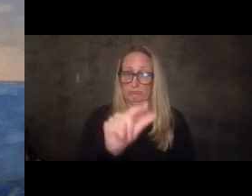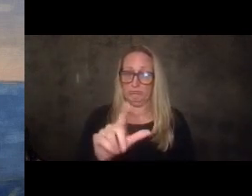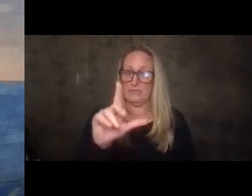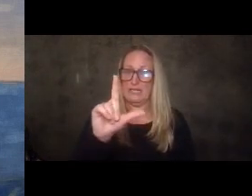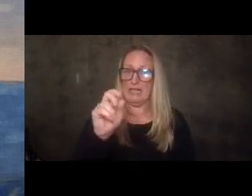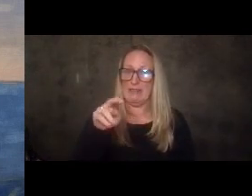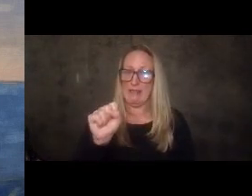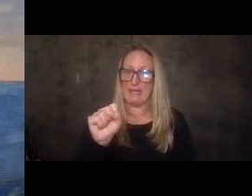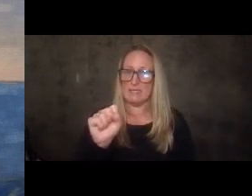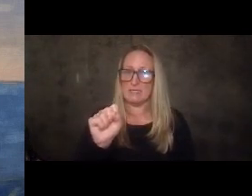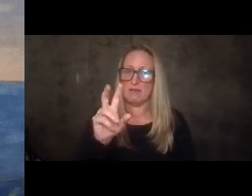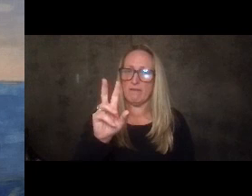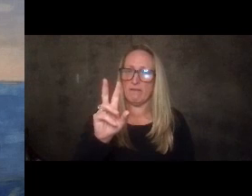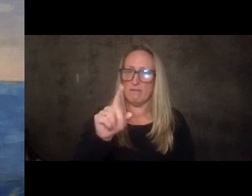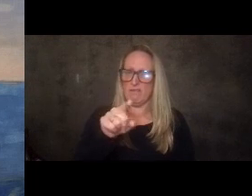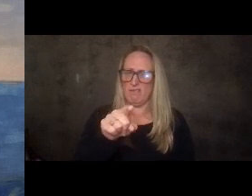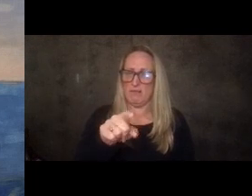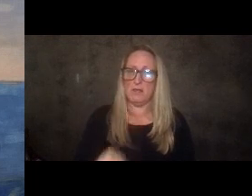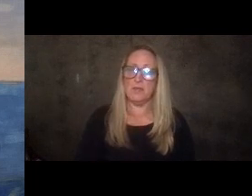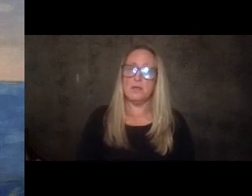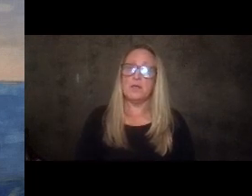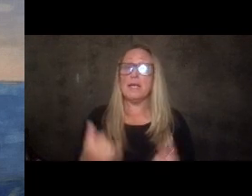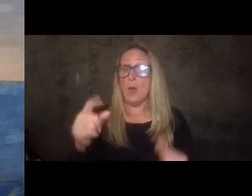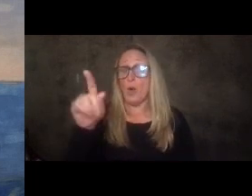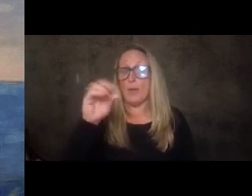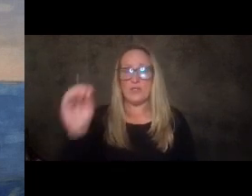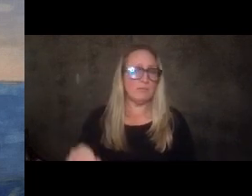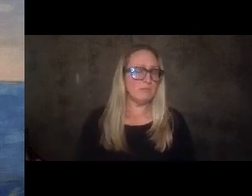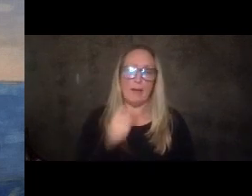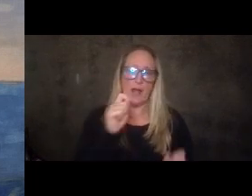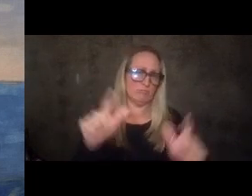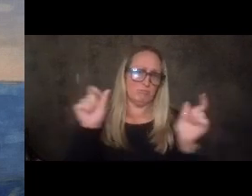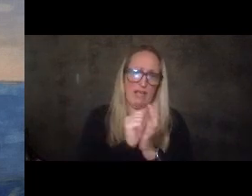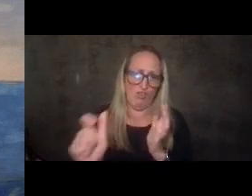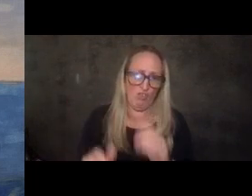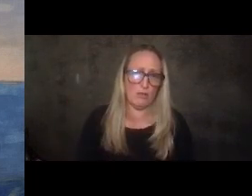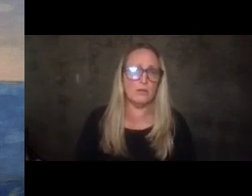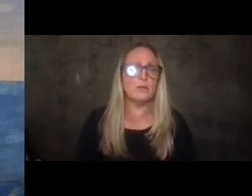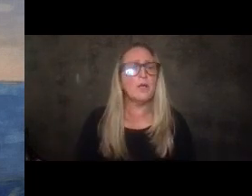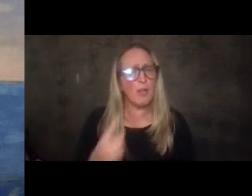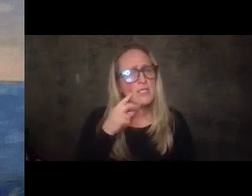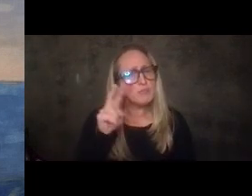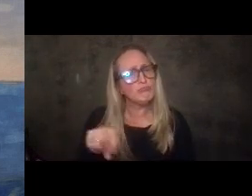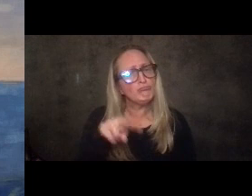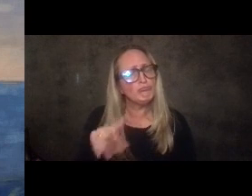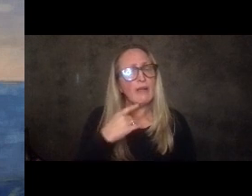of magnifier. So right now it's at a hundred percent, so I'm not zoomed in at all. And let's keep taking a look here. If I go